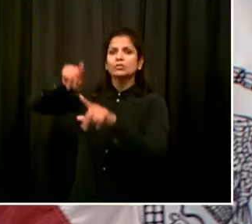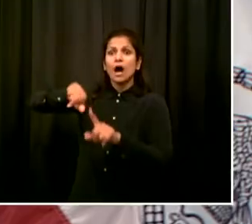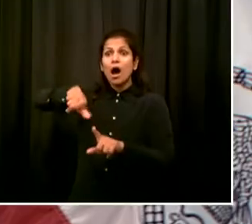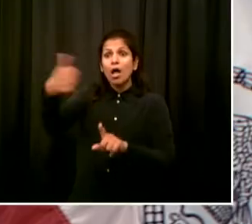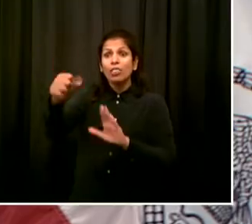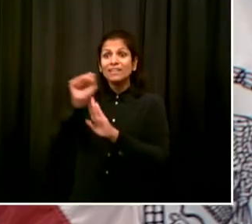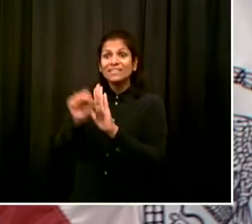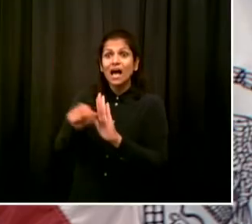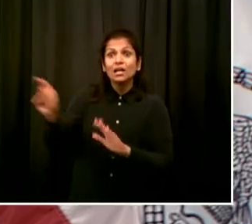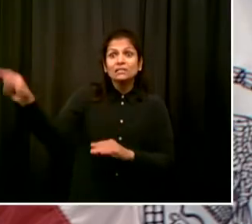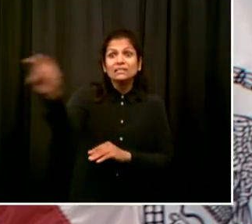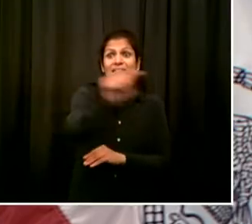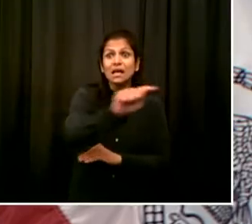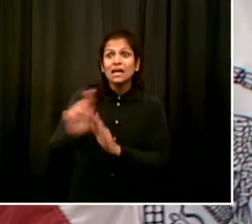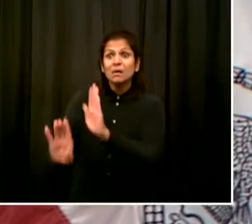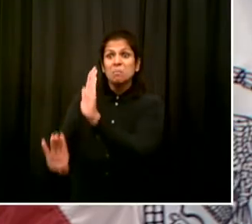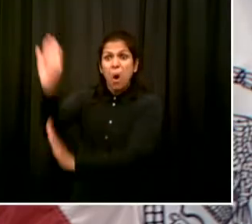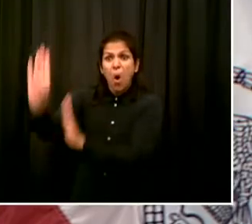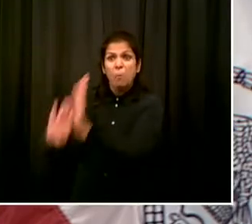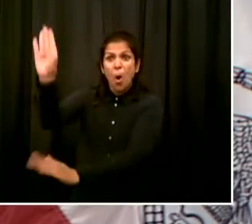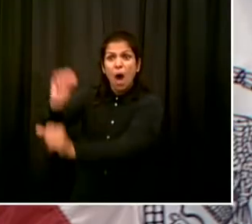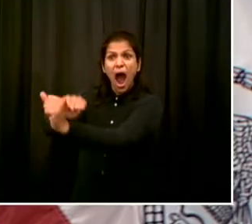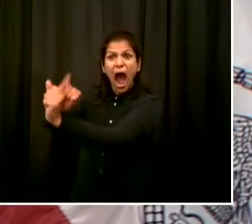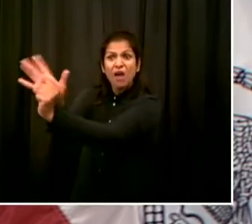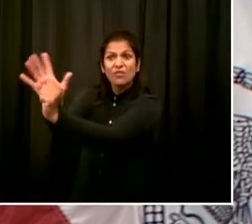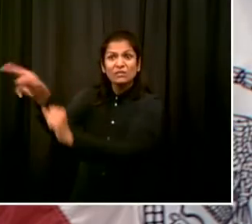EXPERIENCE FROM THE OTHER PARTS OF THE COUNTRY